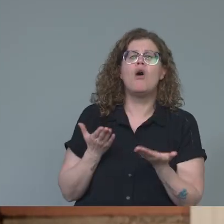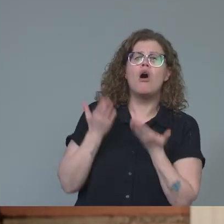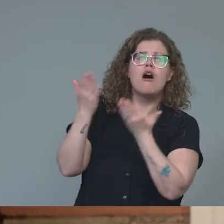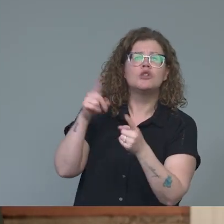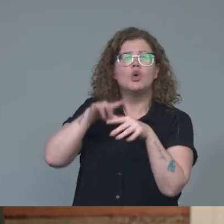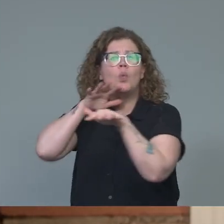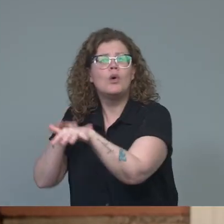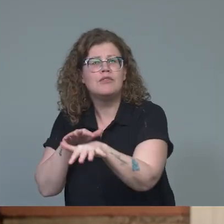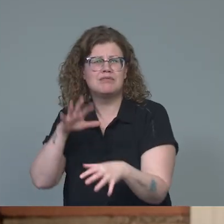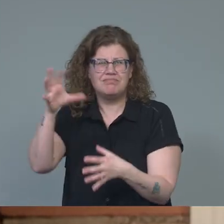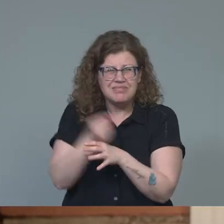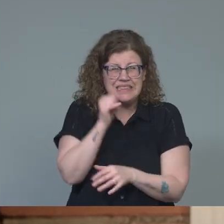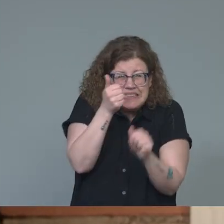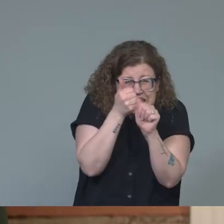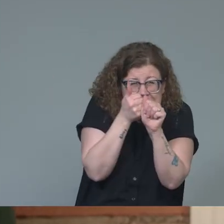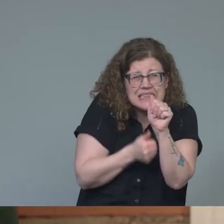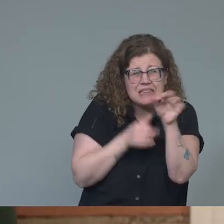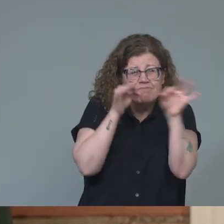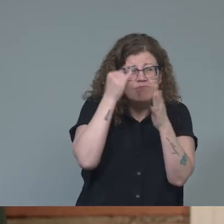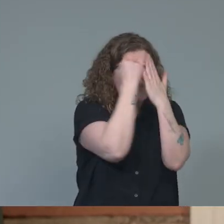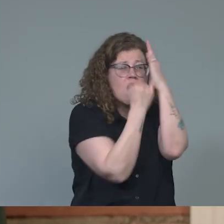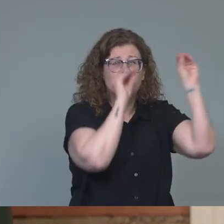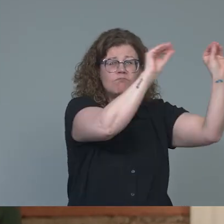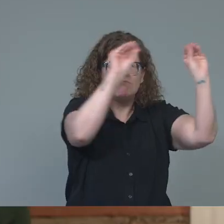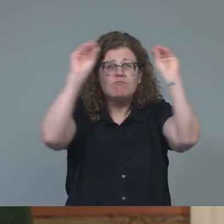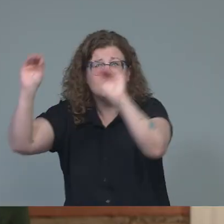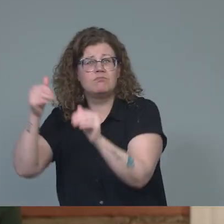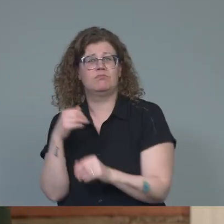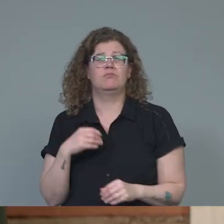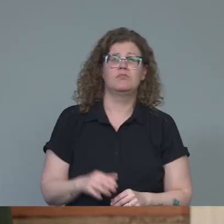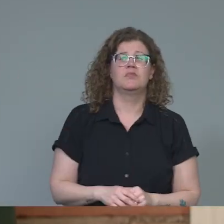everyone can literally walk up to it and see their own handprint, their own fingerprint,